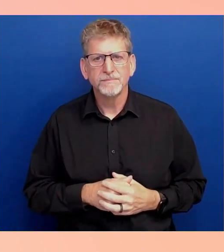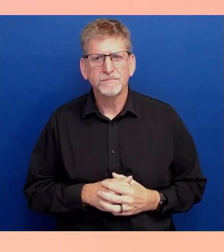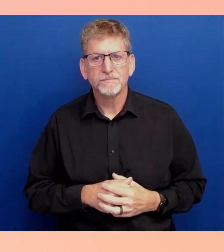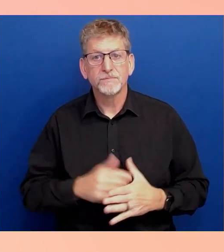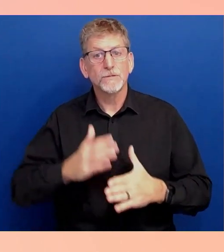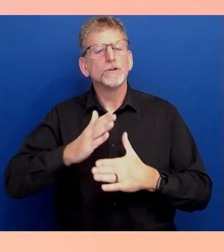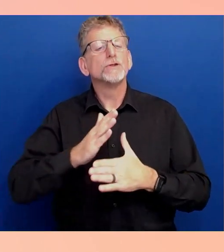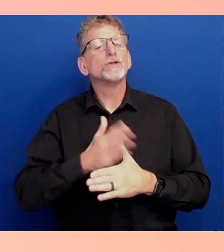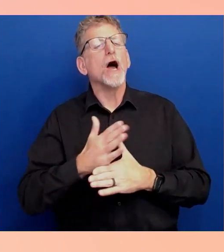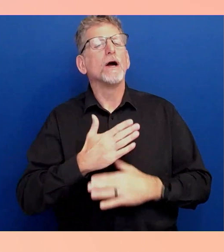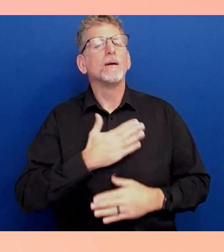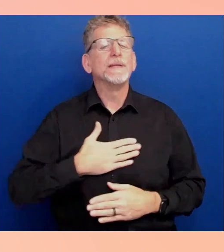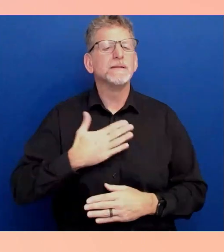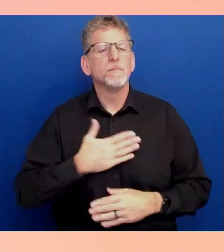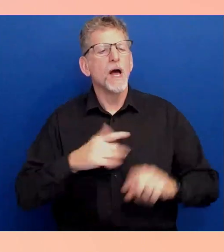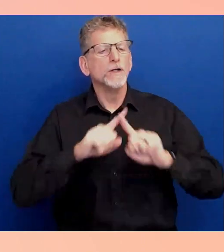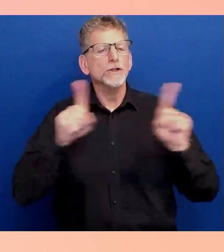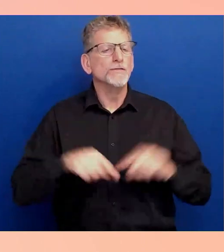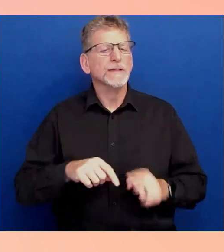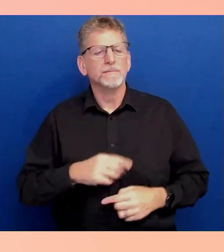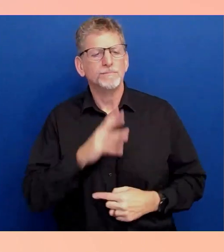Working on it.